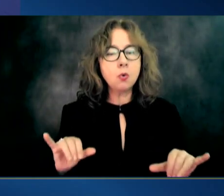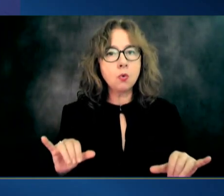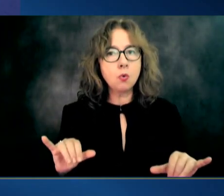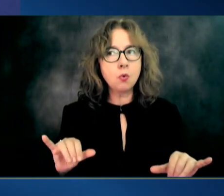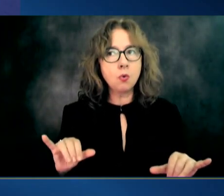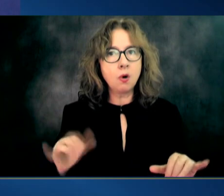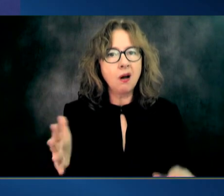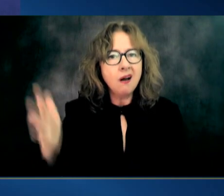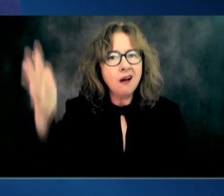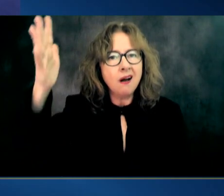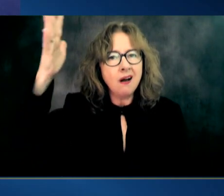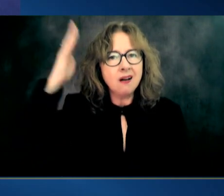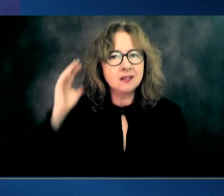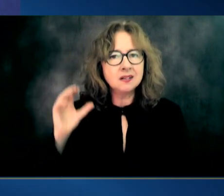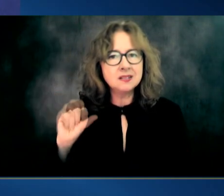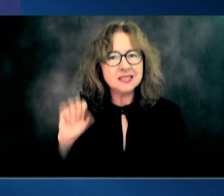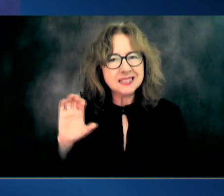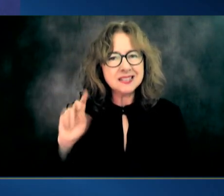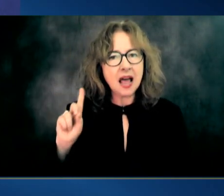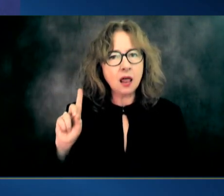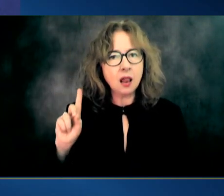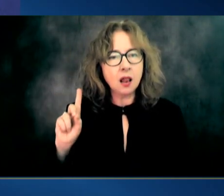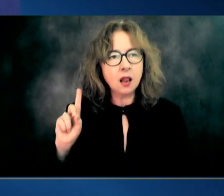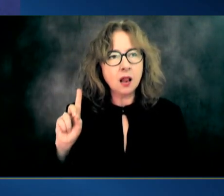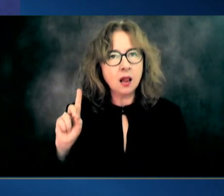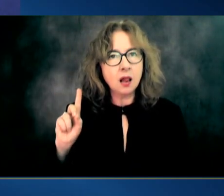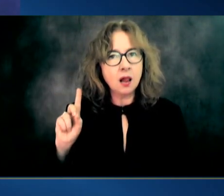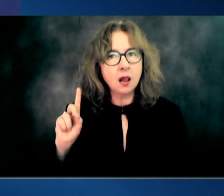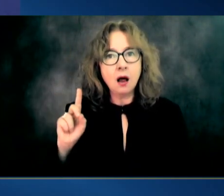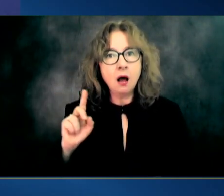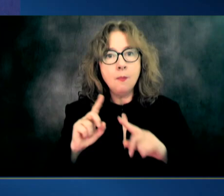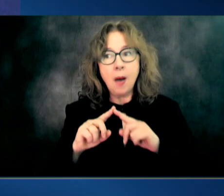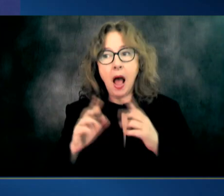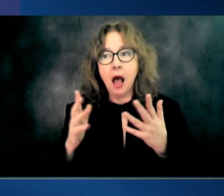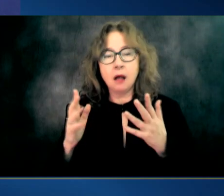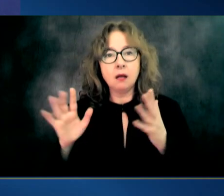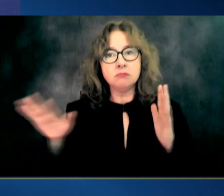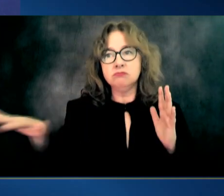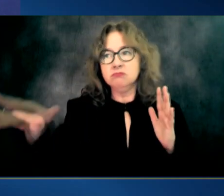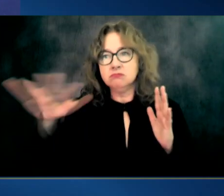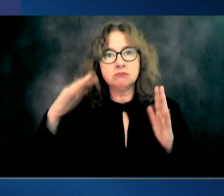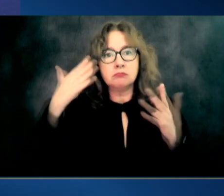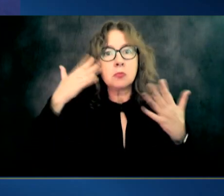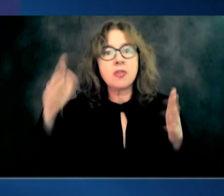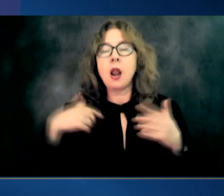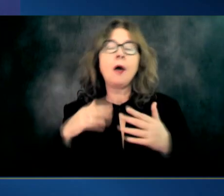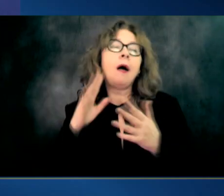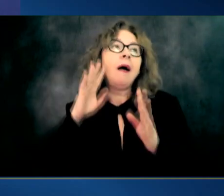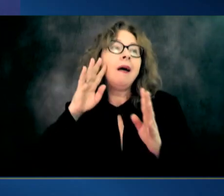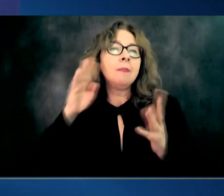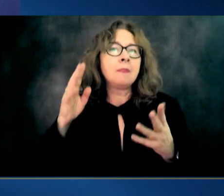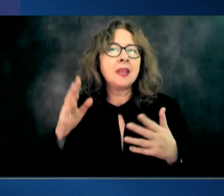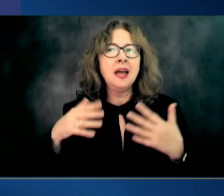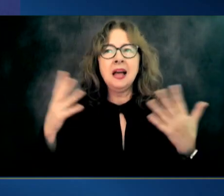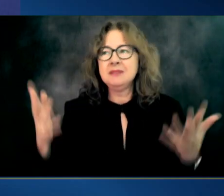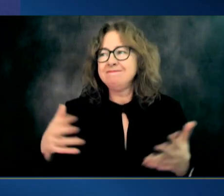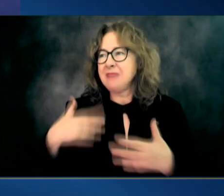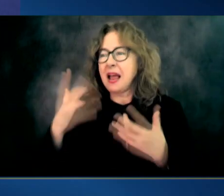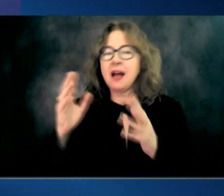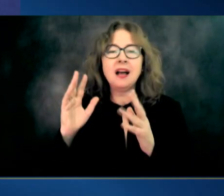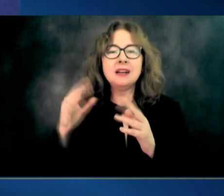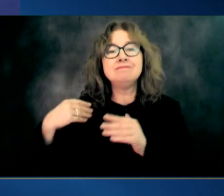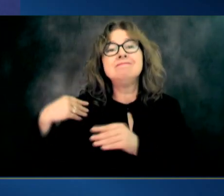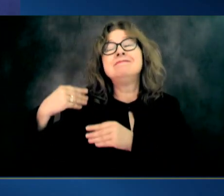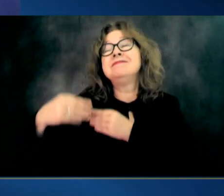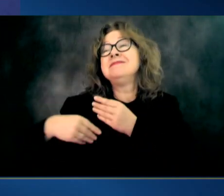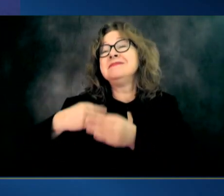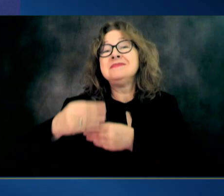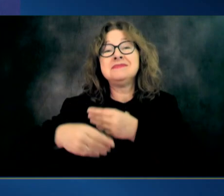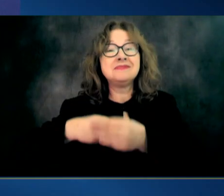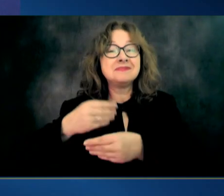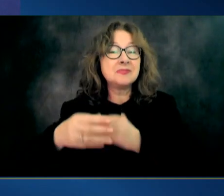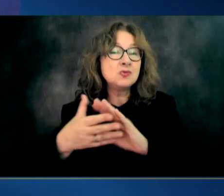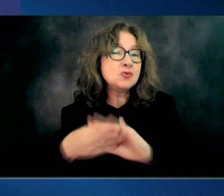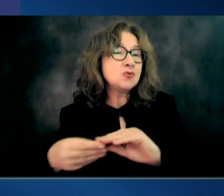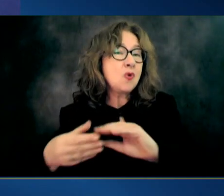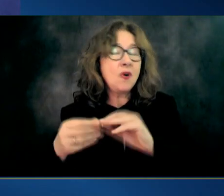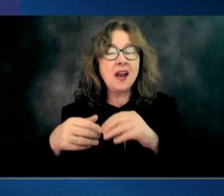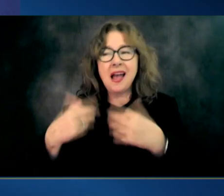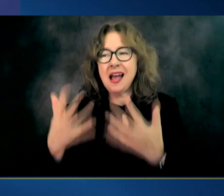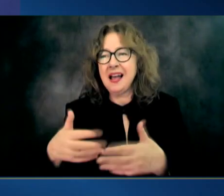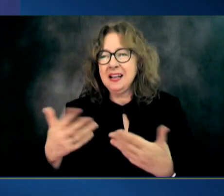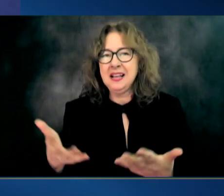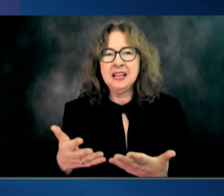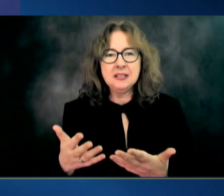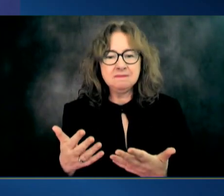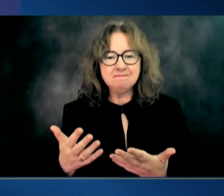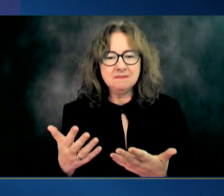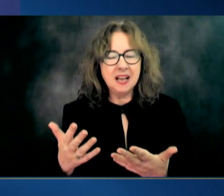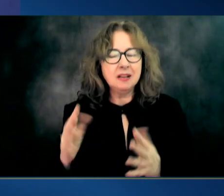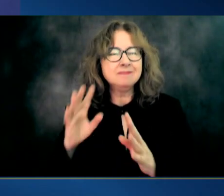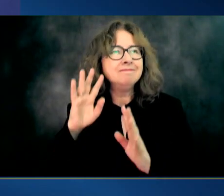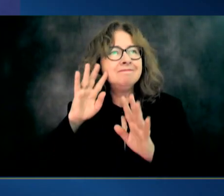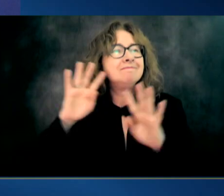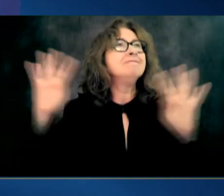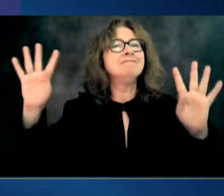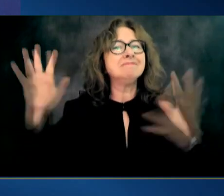but they -- it's presented to me like a story, a mythology, otherworldly. And I just -- that